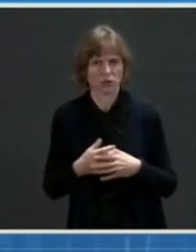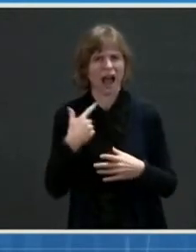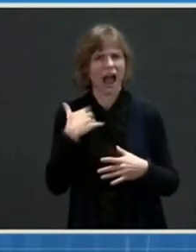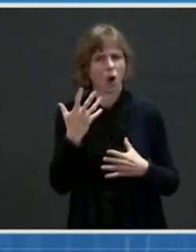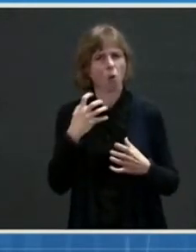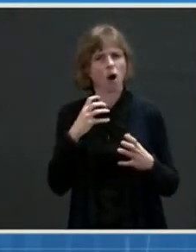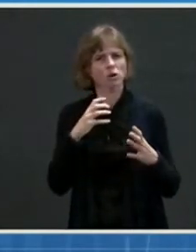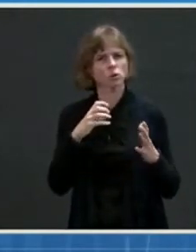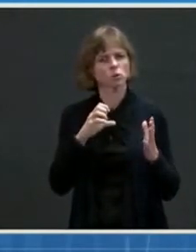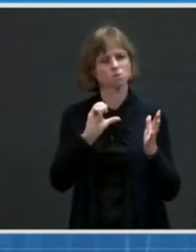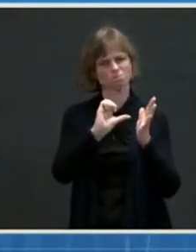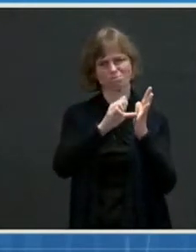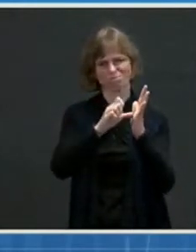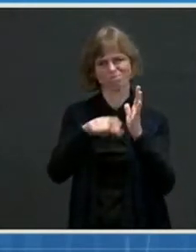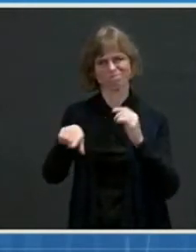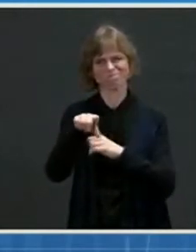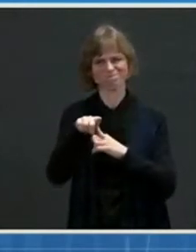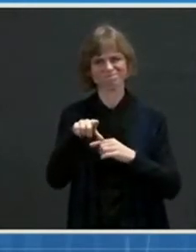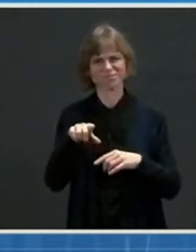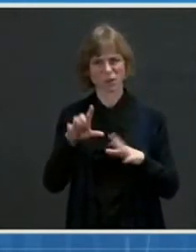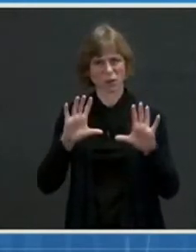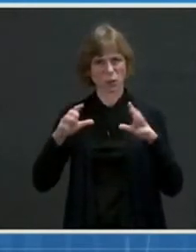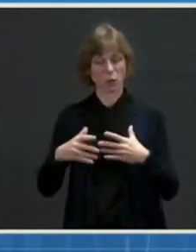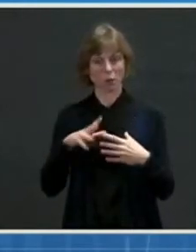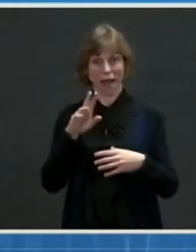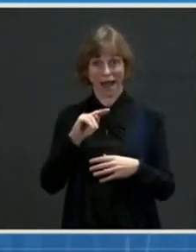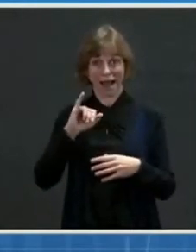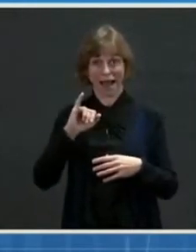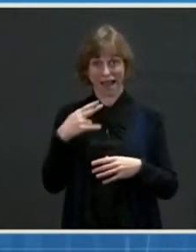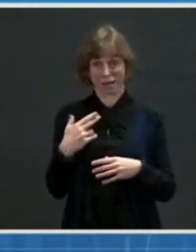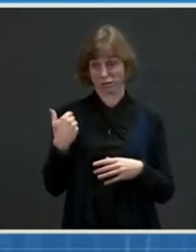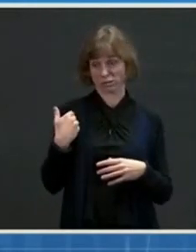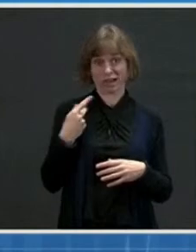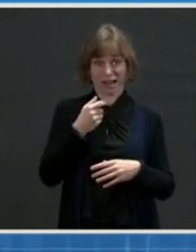THE FUTURE.